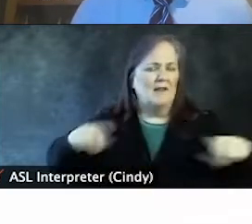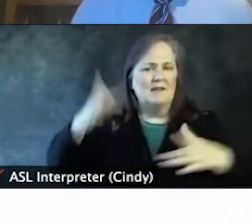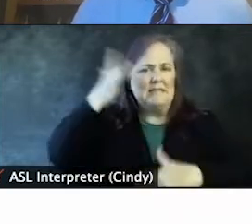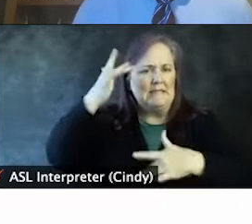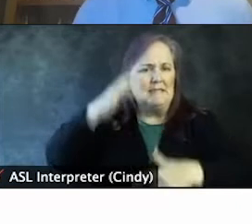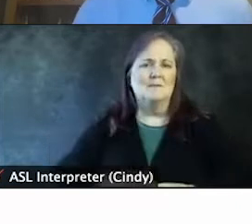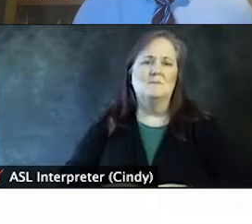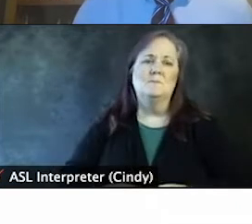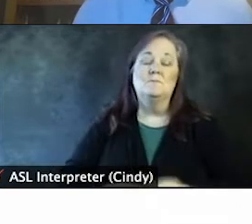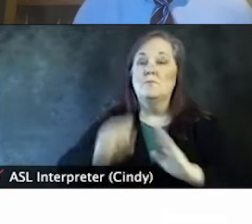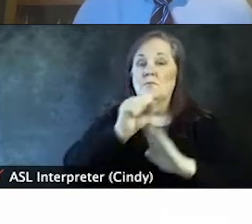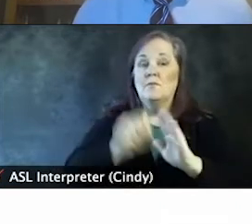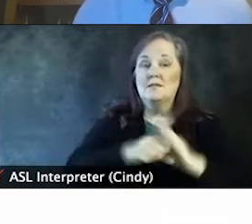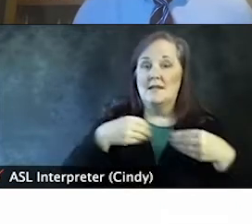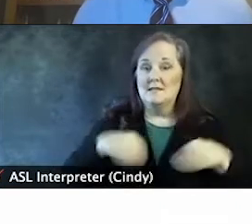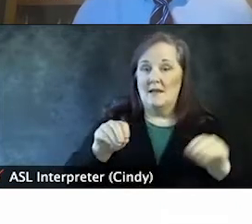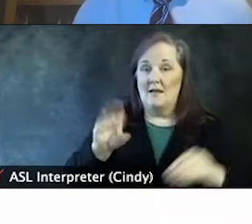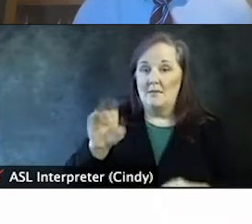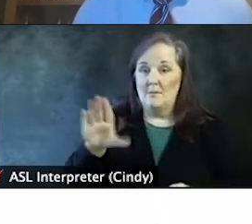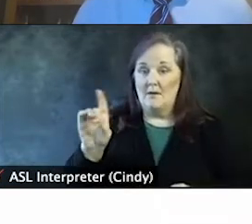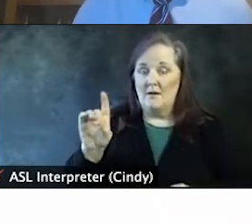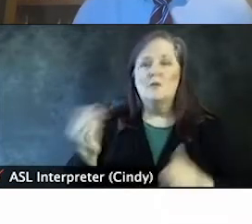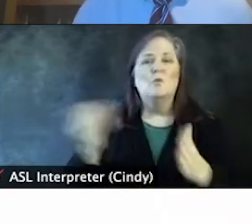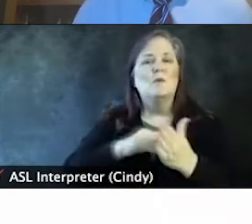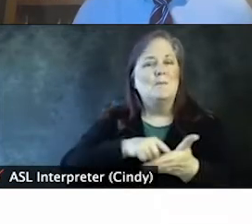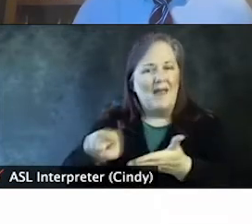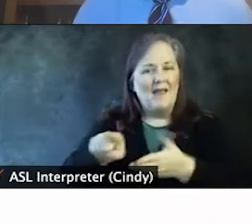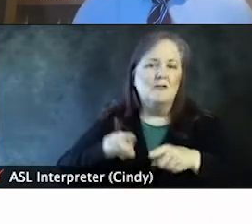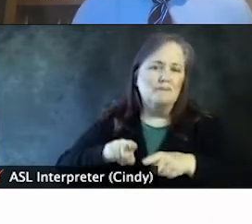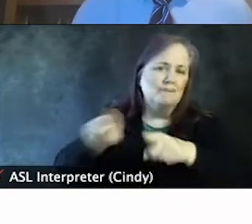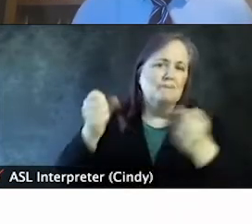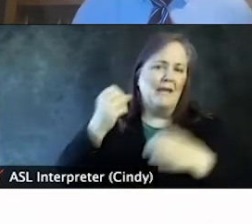So this measure would enable the program to continue its activities.